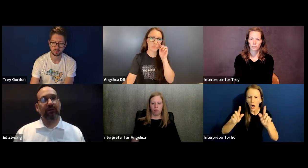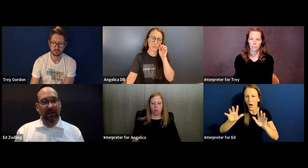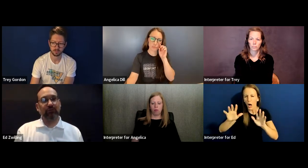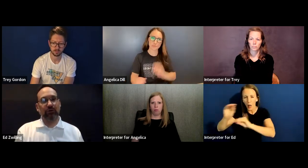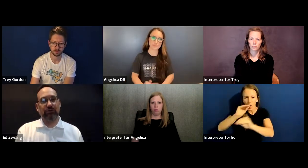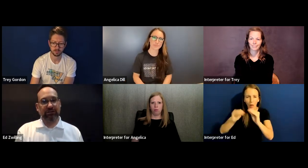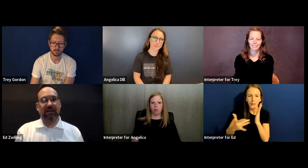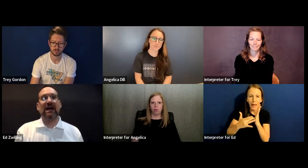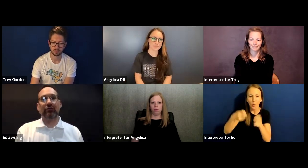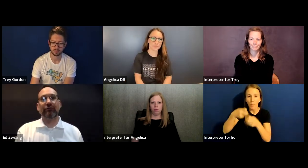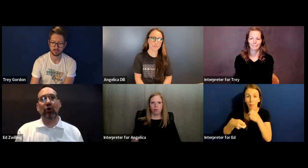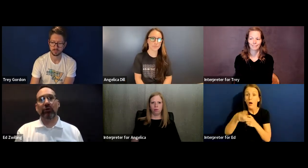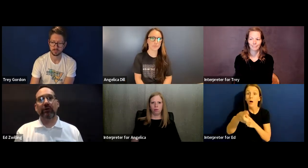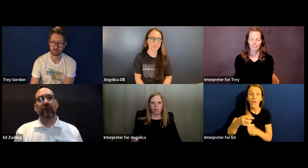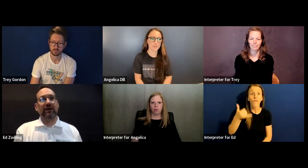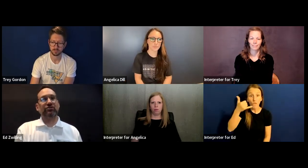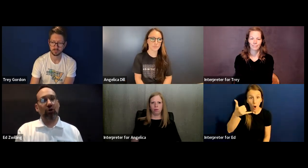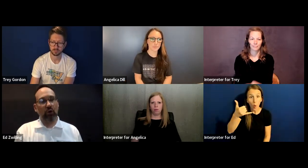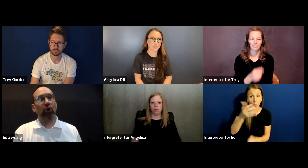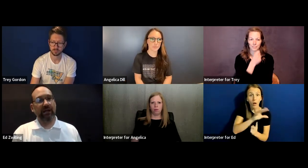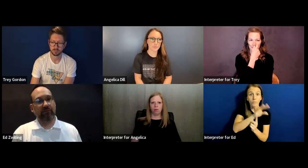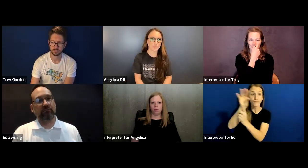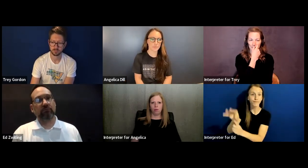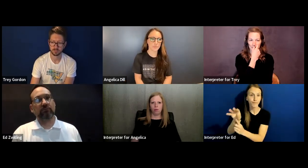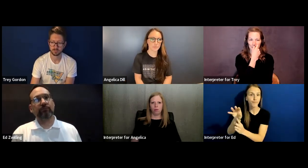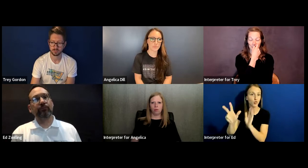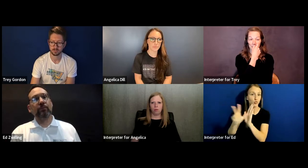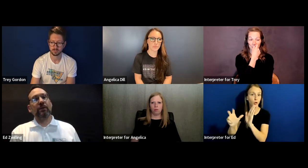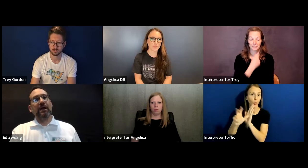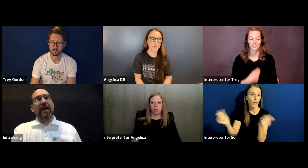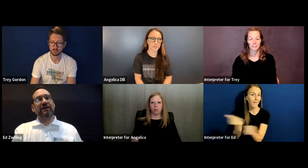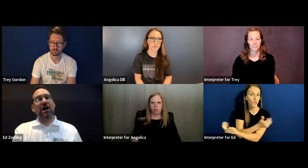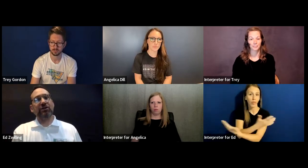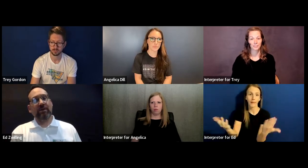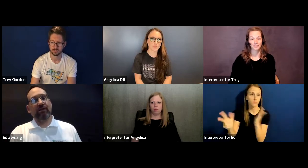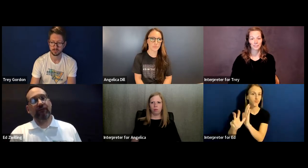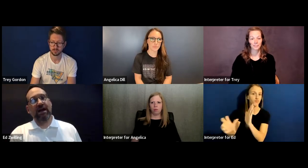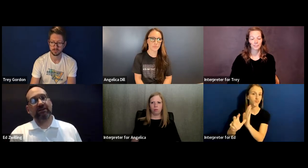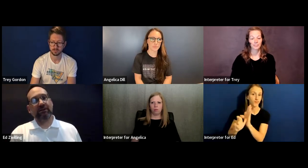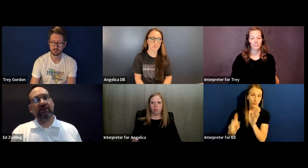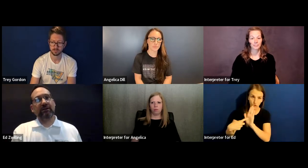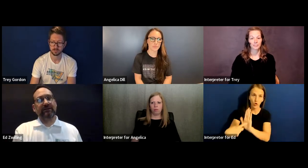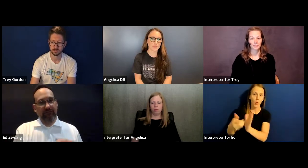that's when you should take out your phone and start recording it and document the fact take a